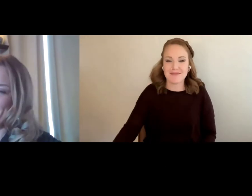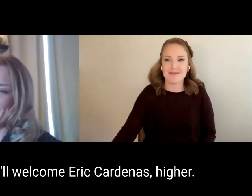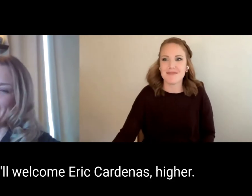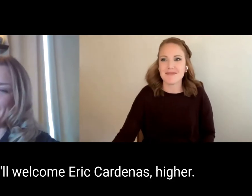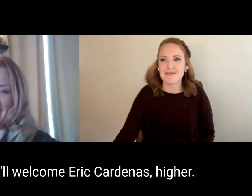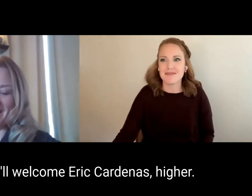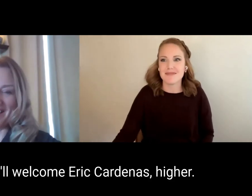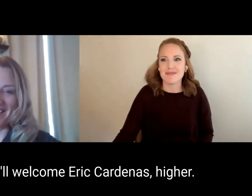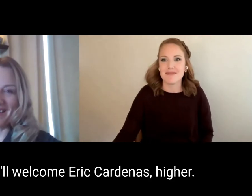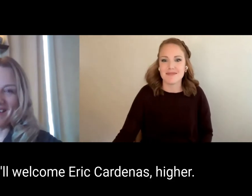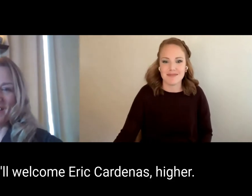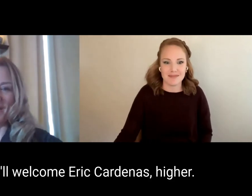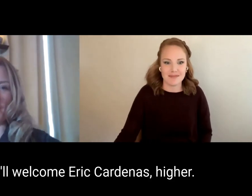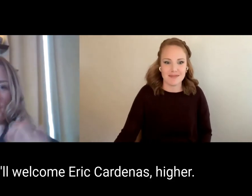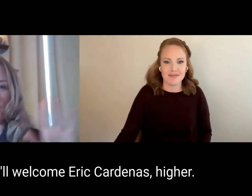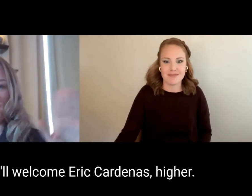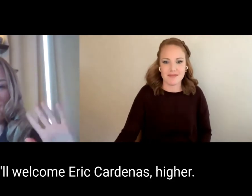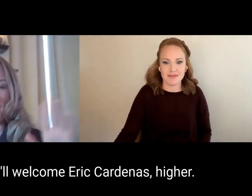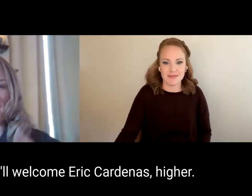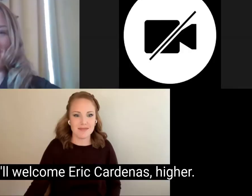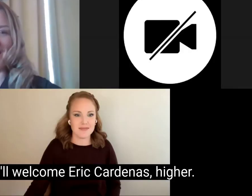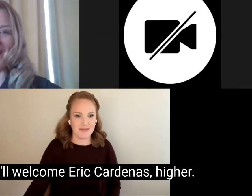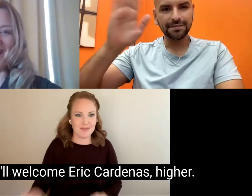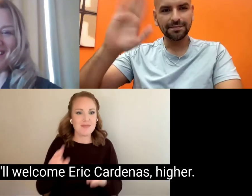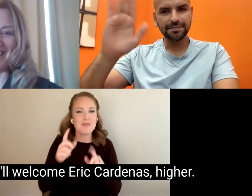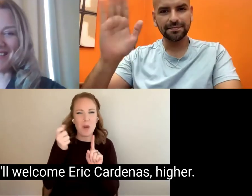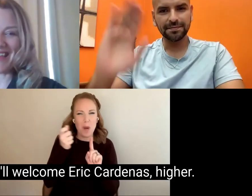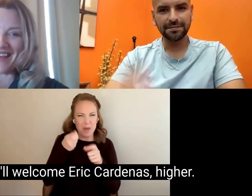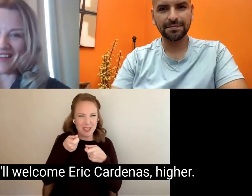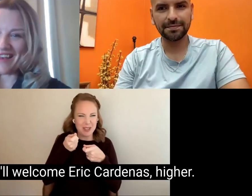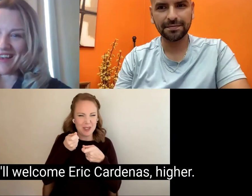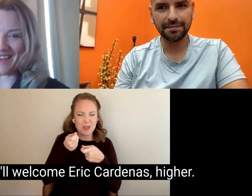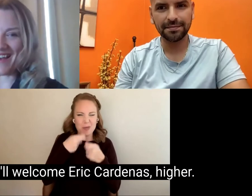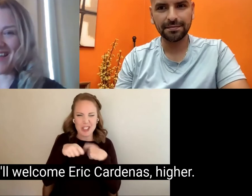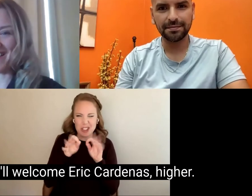So we'll welcome Eric Cardenas, higher.